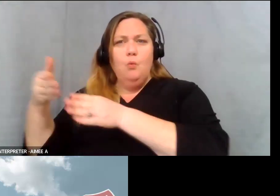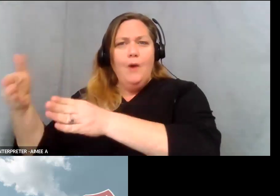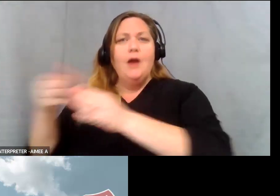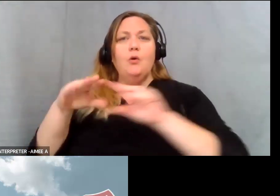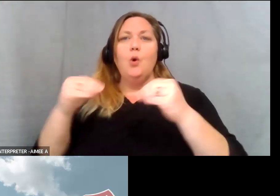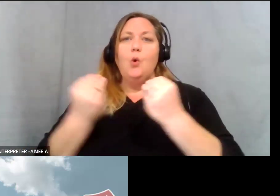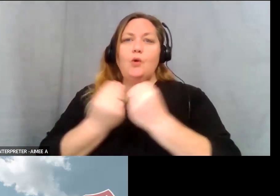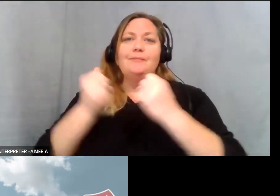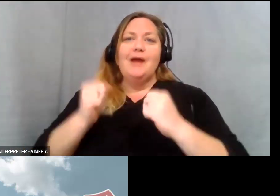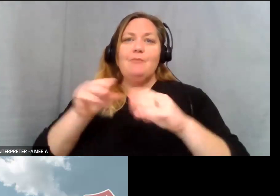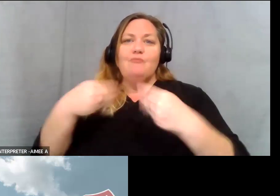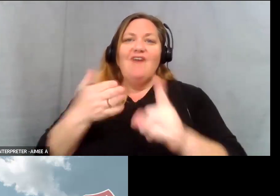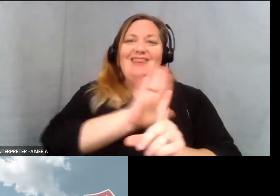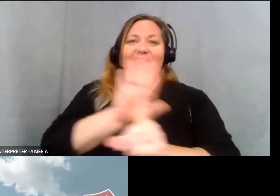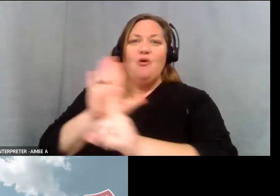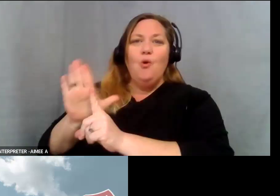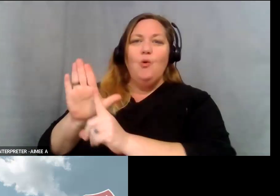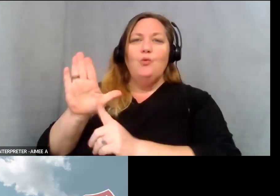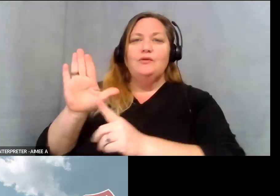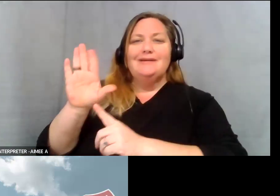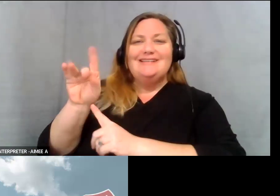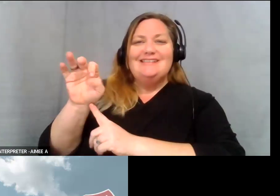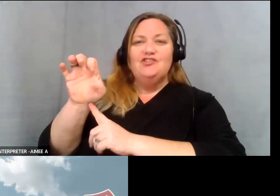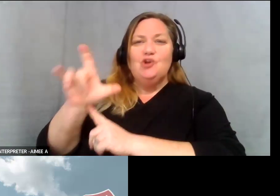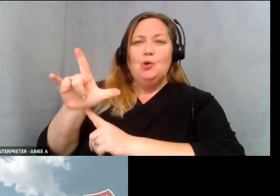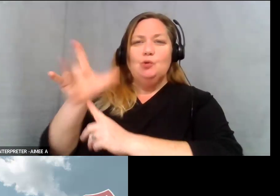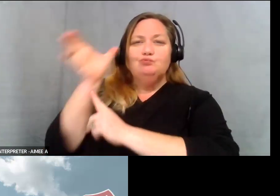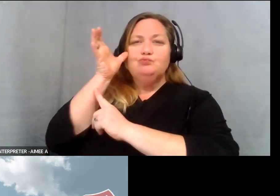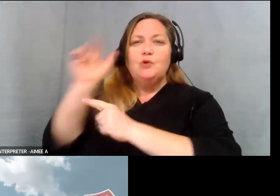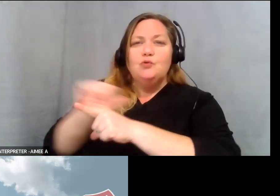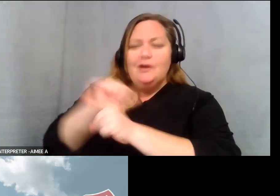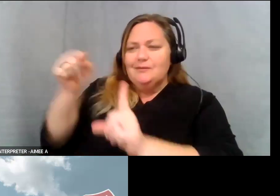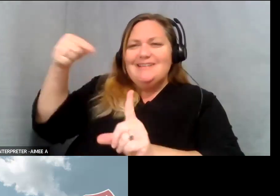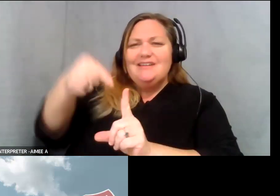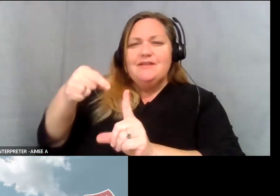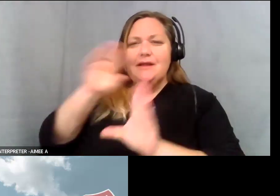to provide their own digital training? Specifically, I'm looking for an answer